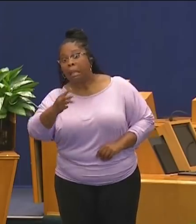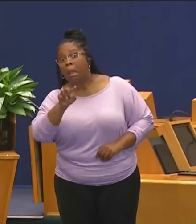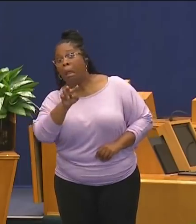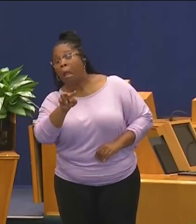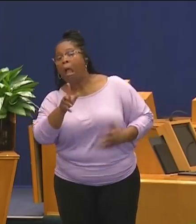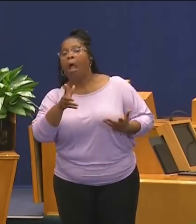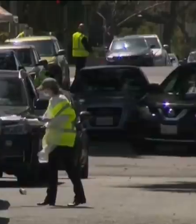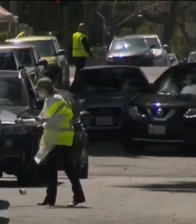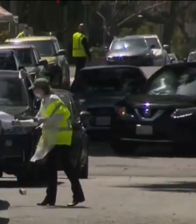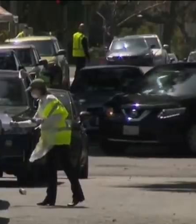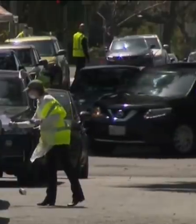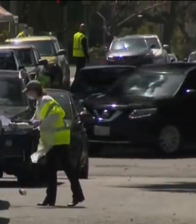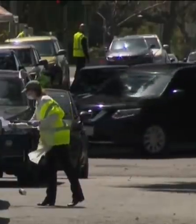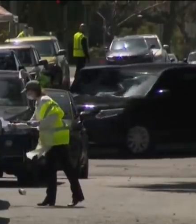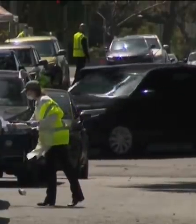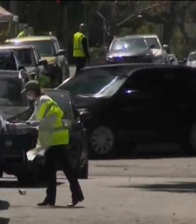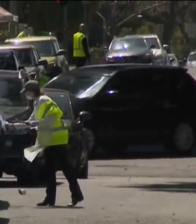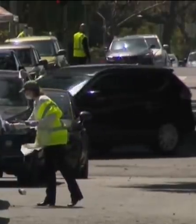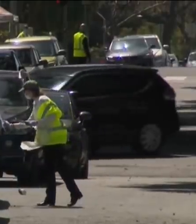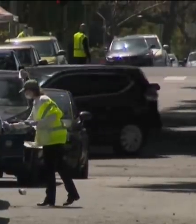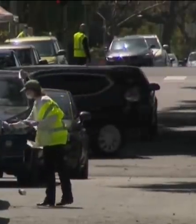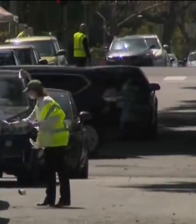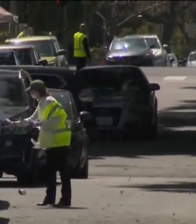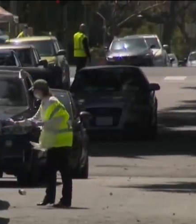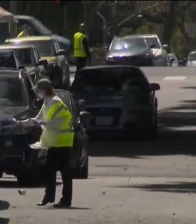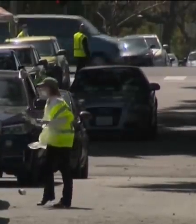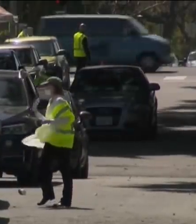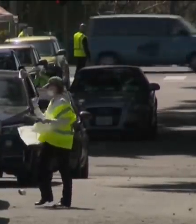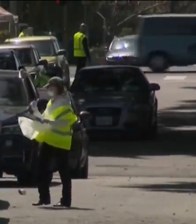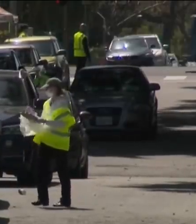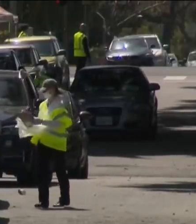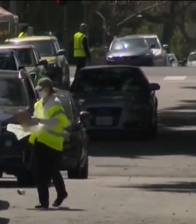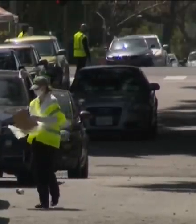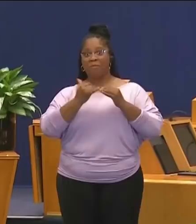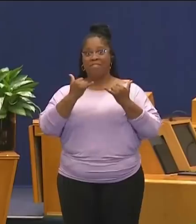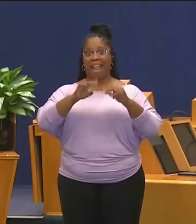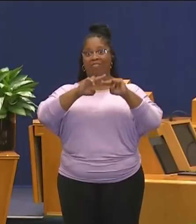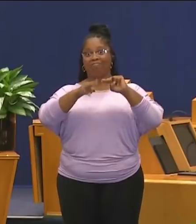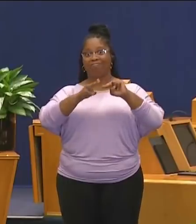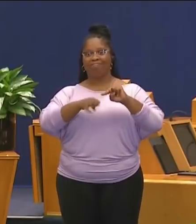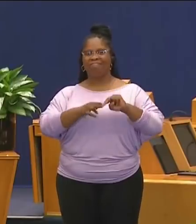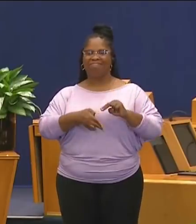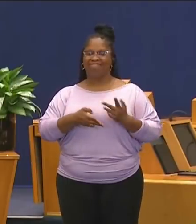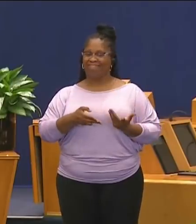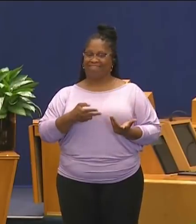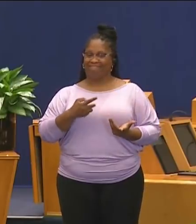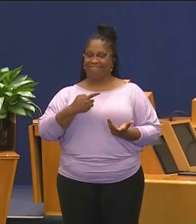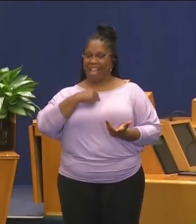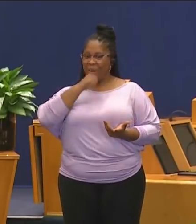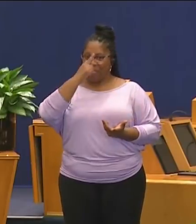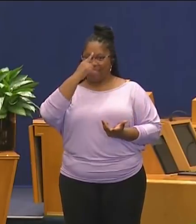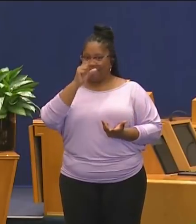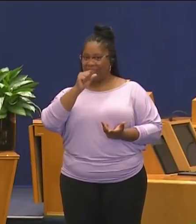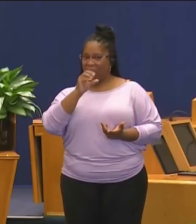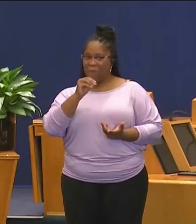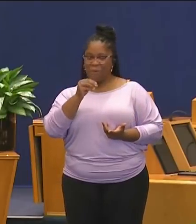THE NUMBERS WORK MUCH HIGHER OVER THE